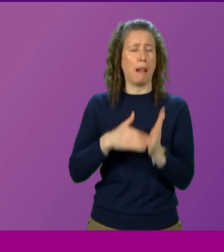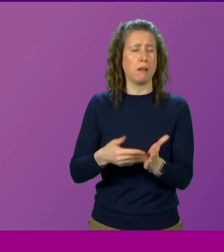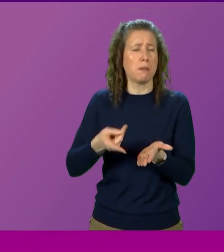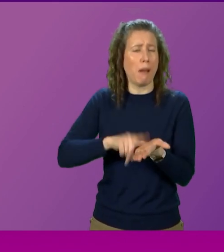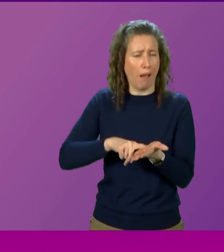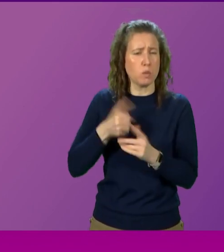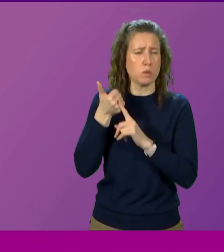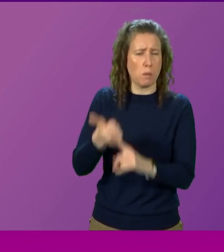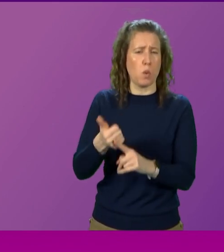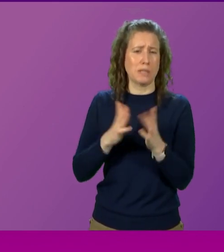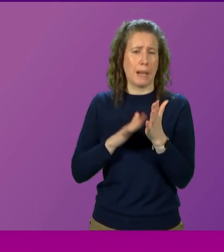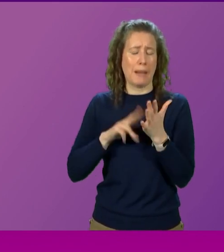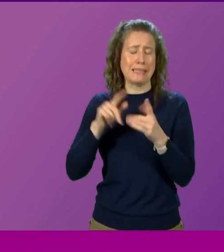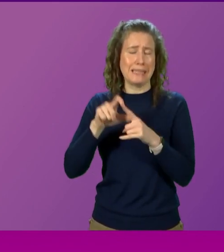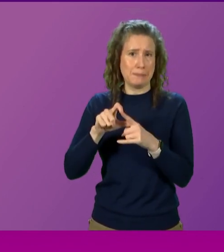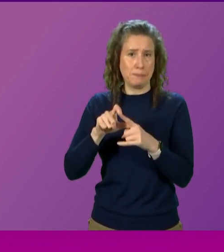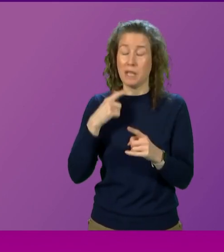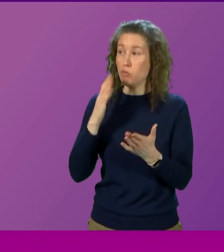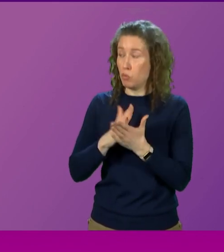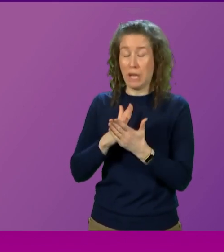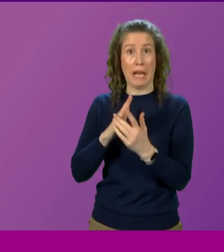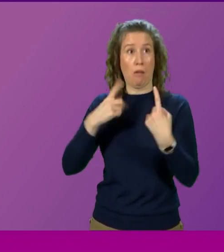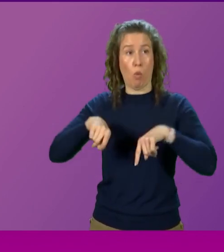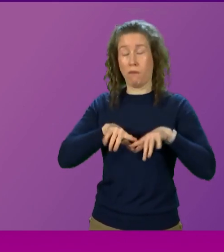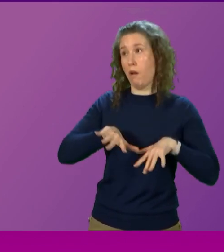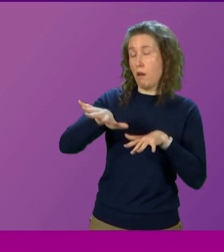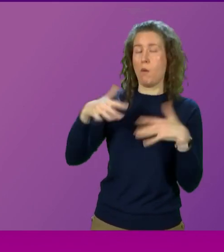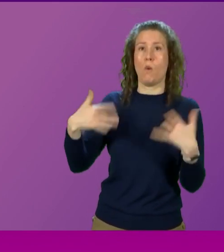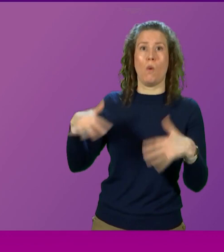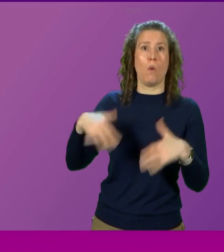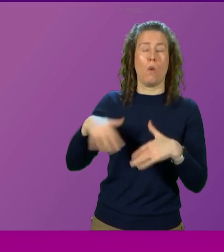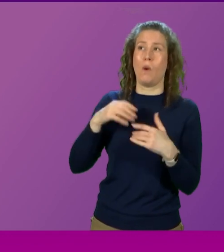He was an inspiration to us all and a champion for people who are battling MND.